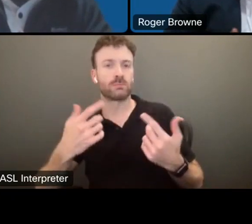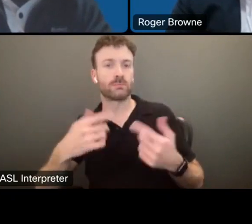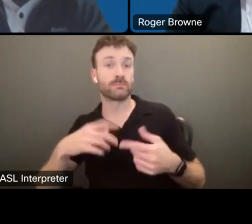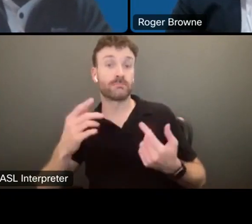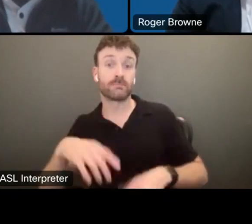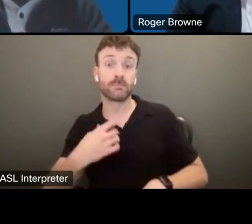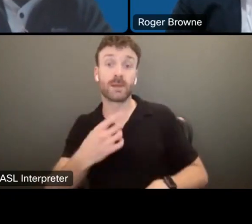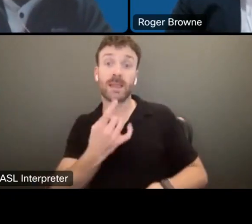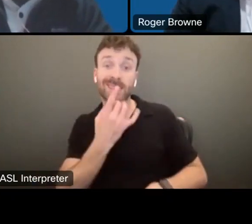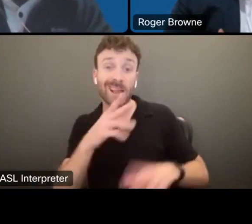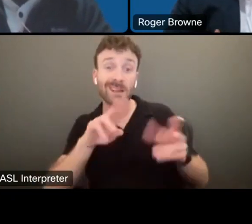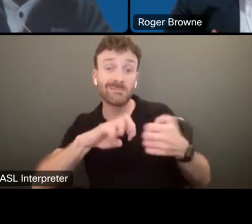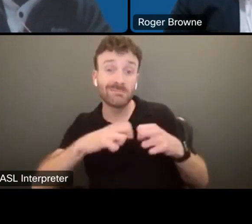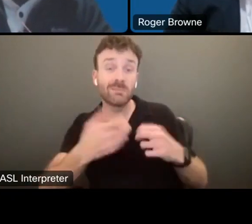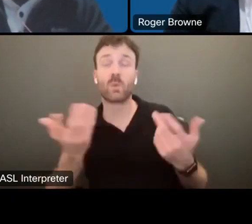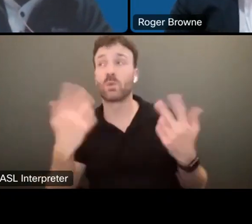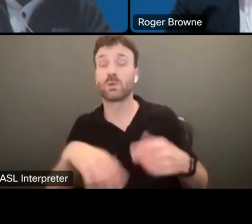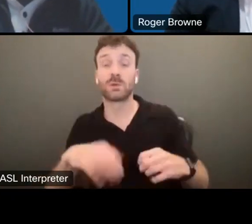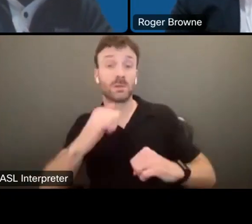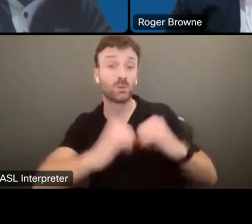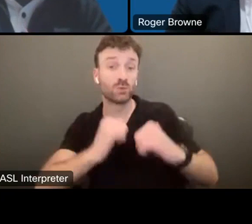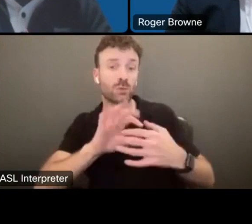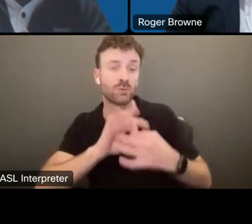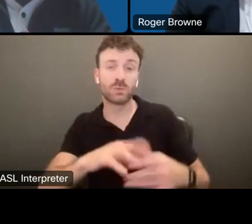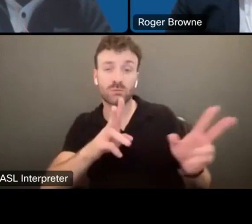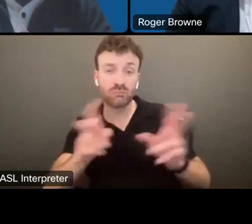signal issues or construction-related issues